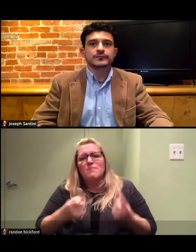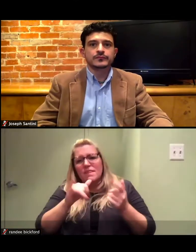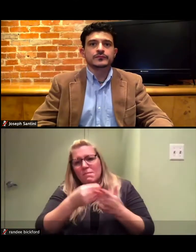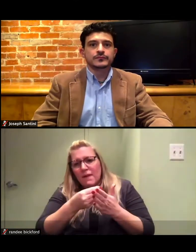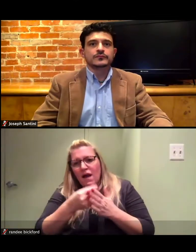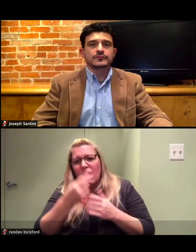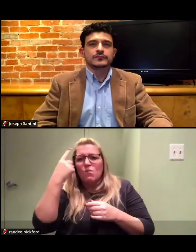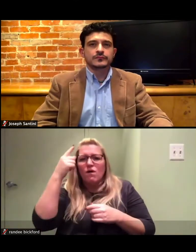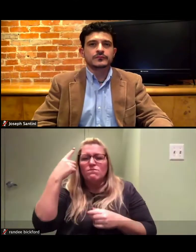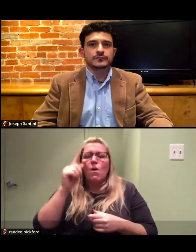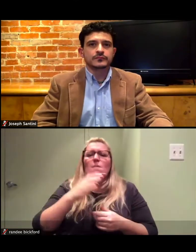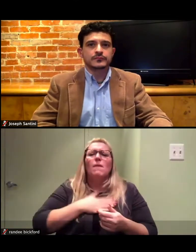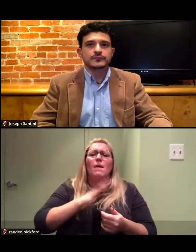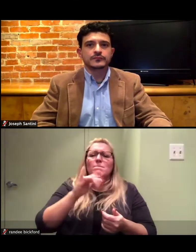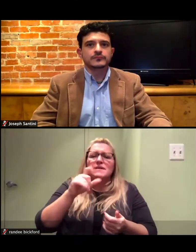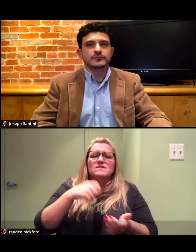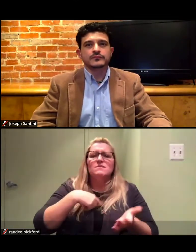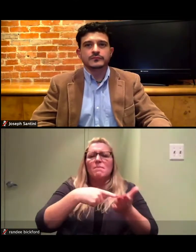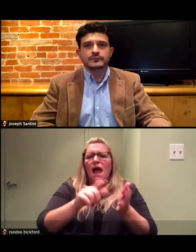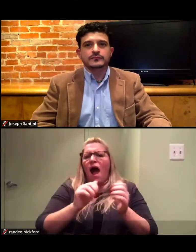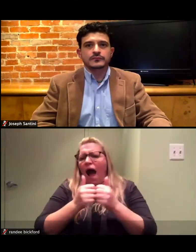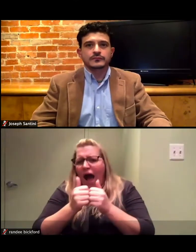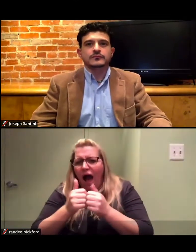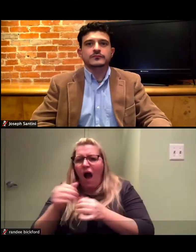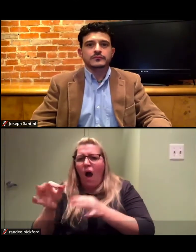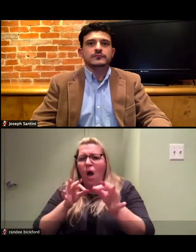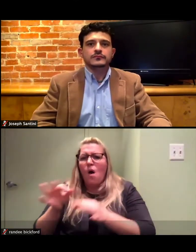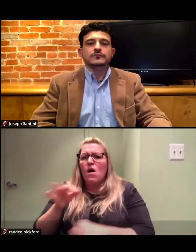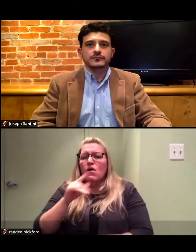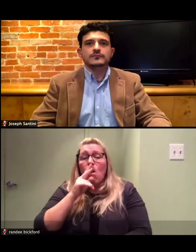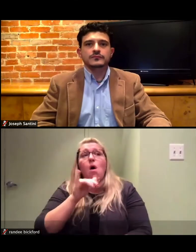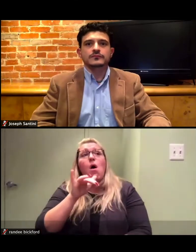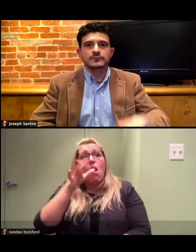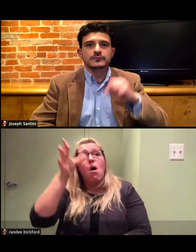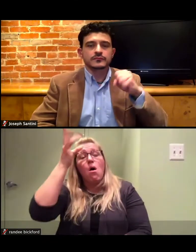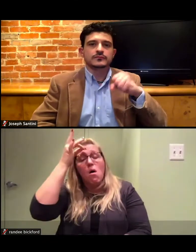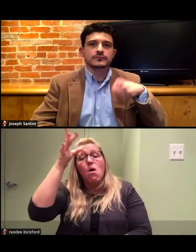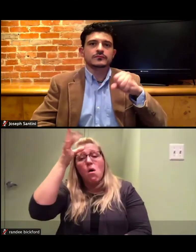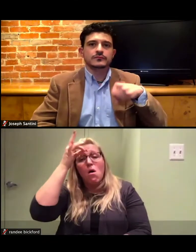And we need to talk about simple concepts about why we're doing things or how we pay bills?